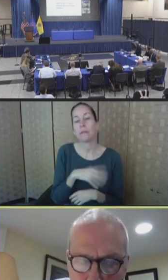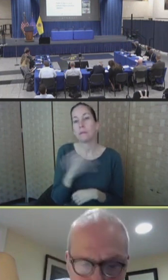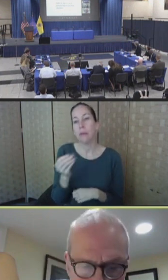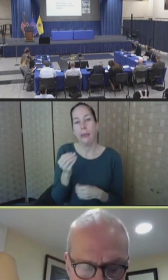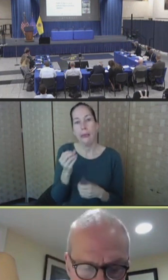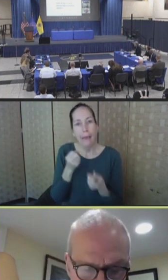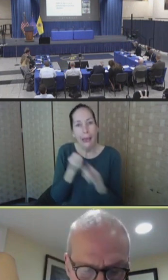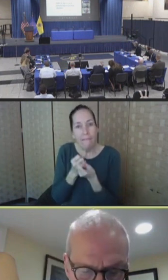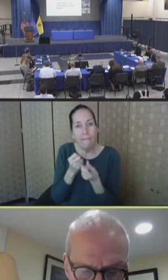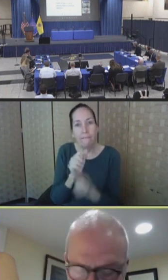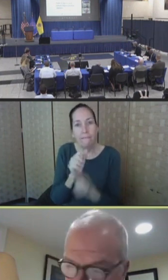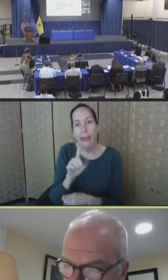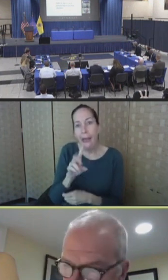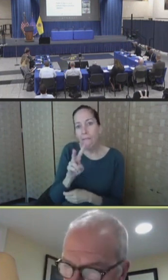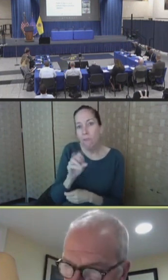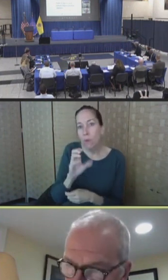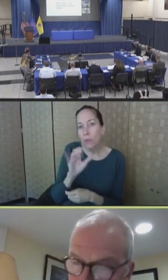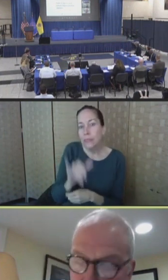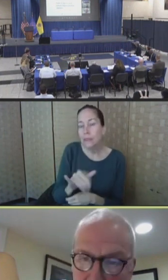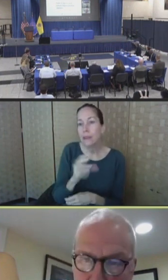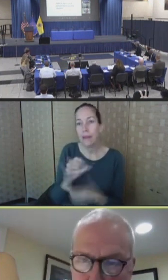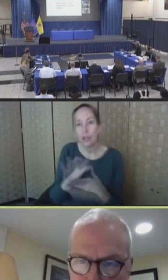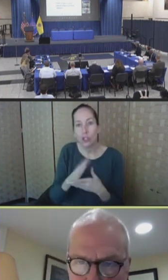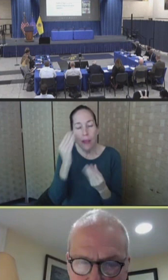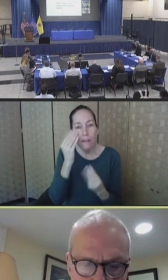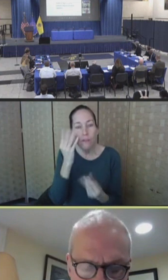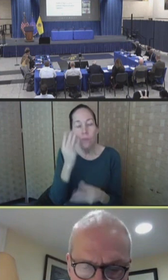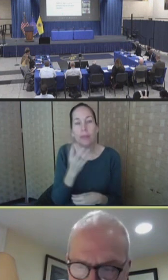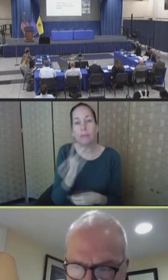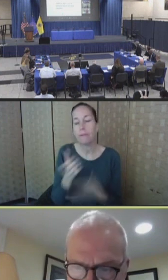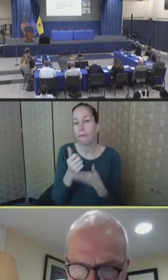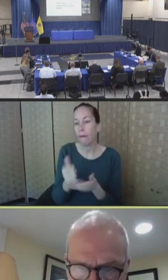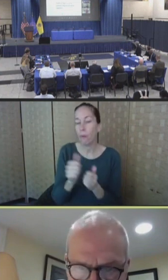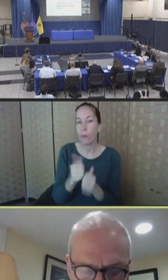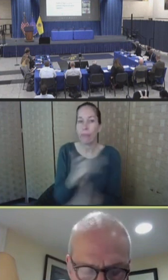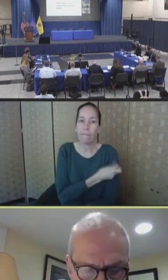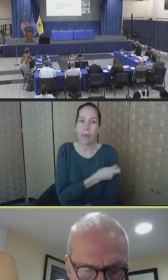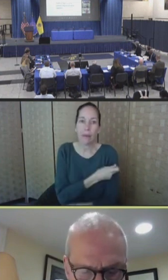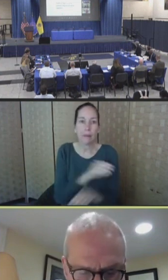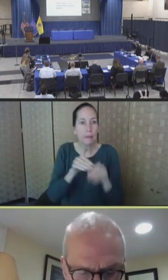health departments in vaccine distribution. Of course, now that we're in the fall, that involves